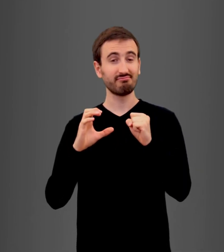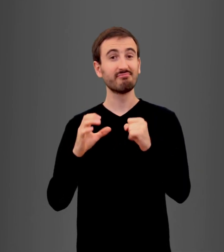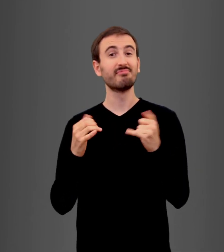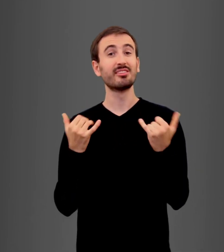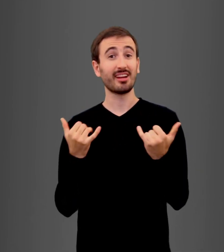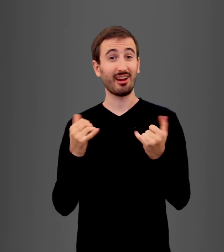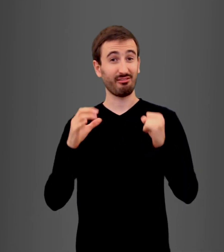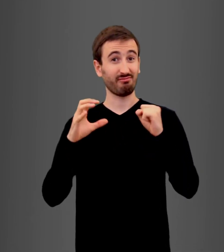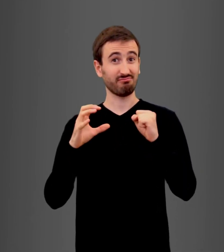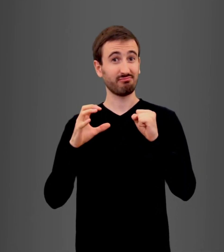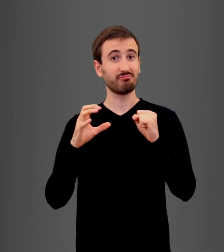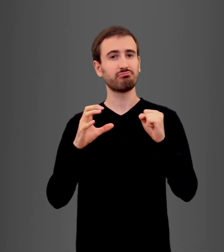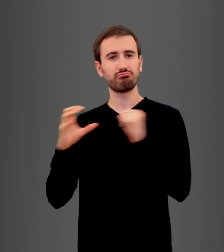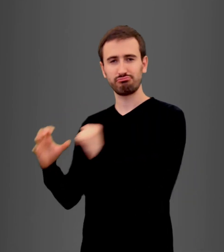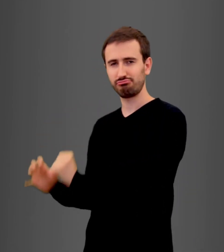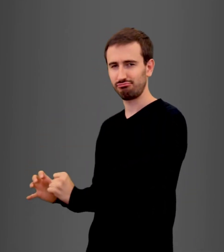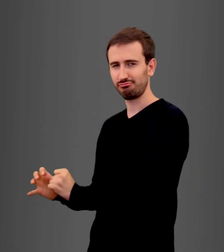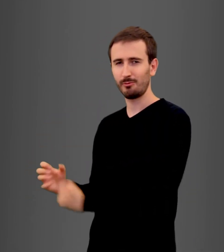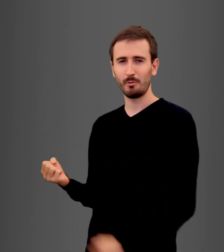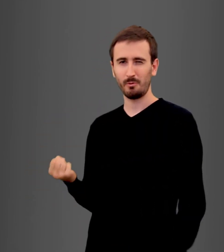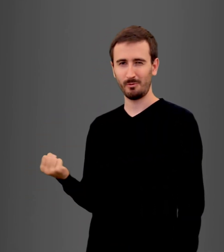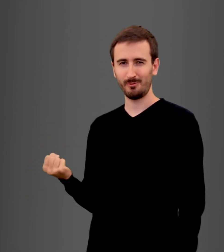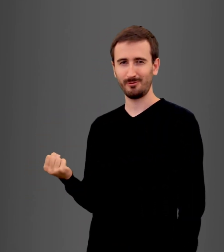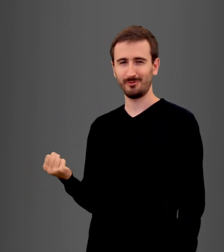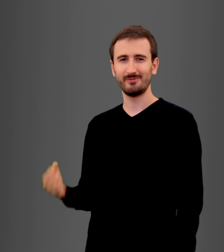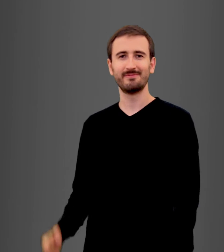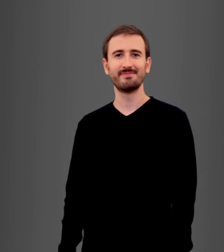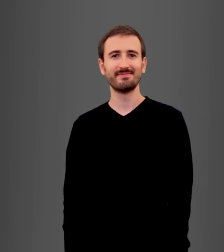Let us put this system aside for a moment.